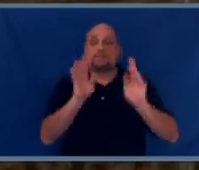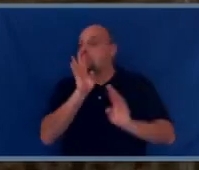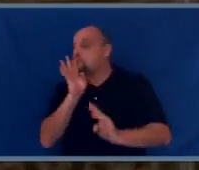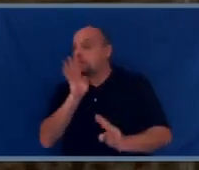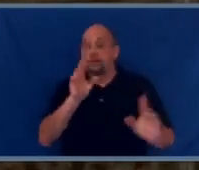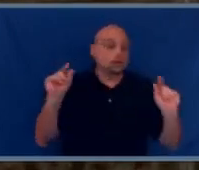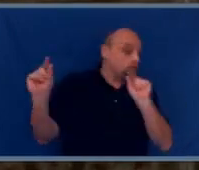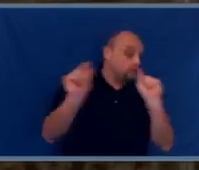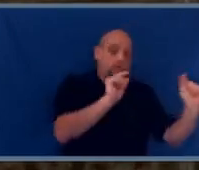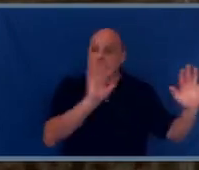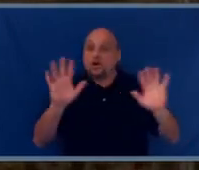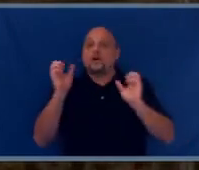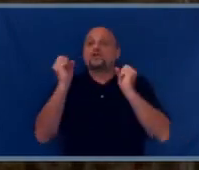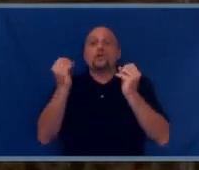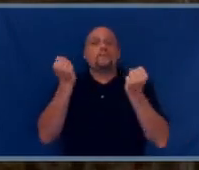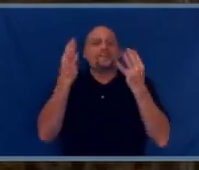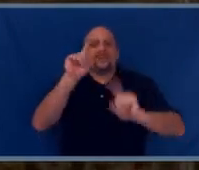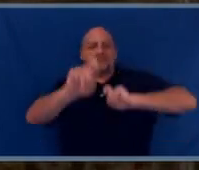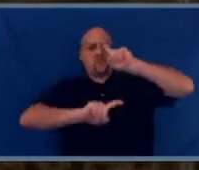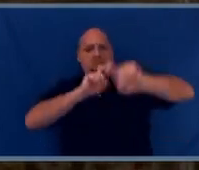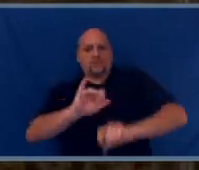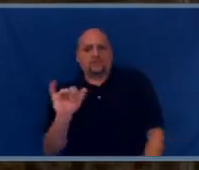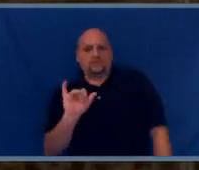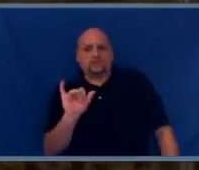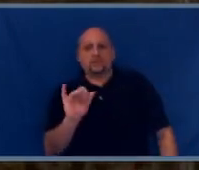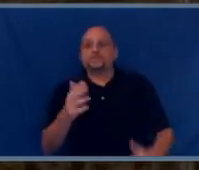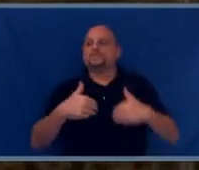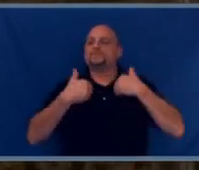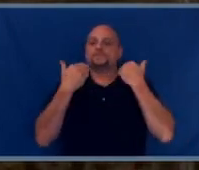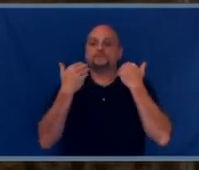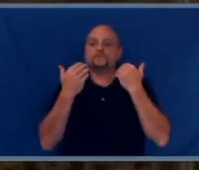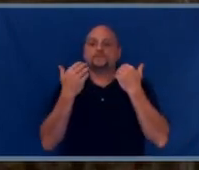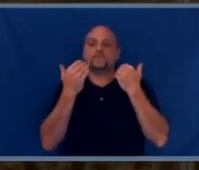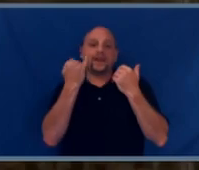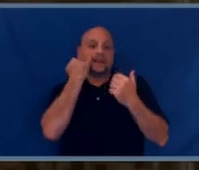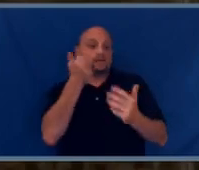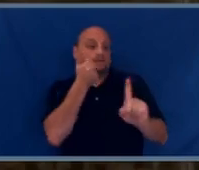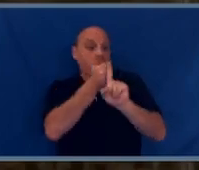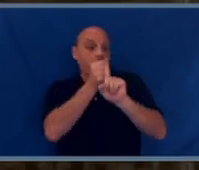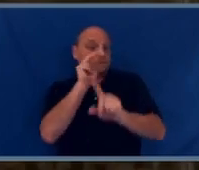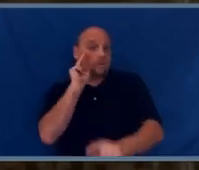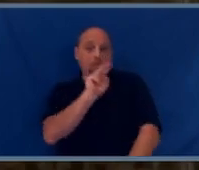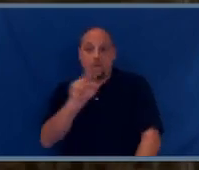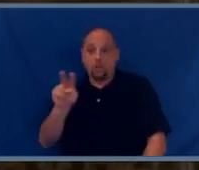MANY PEOPLE HAVE QUESTIONS. IF YOU ARE WATCHING THIS, AND YOU HAVE QUESTIONS, SUBMIT IT